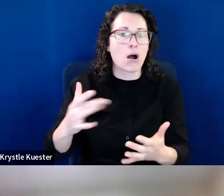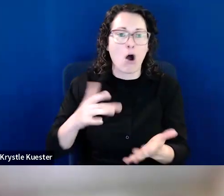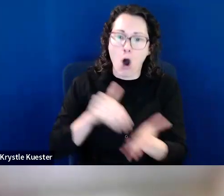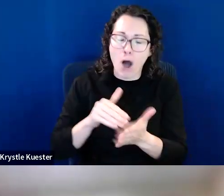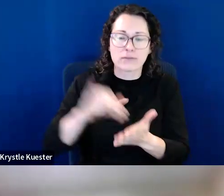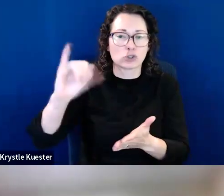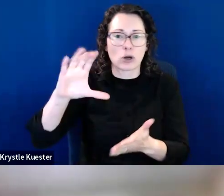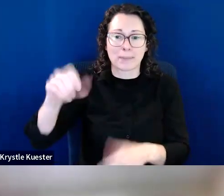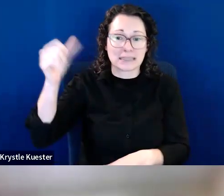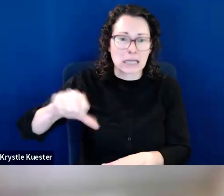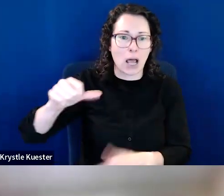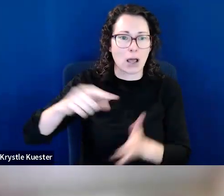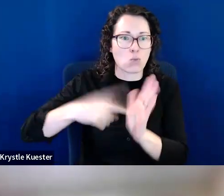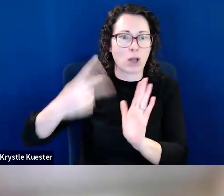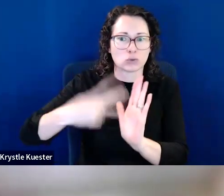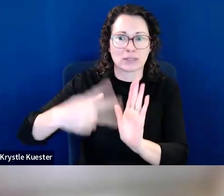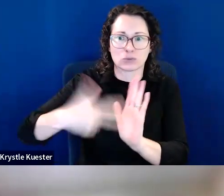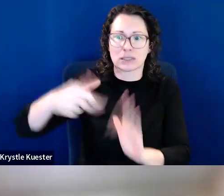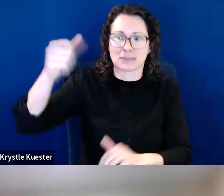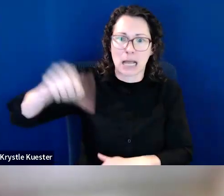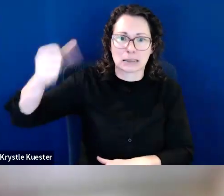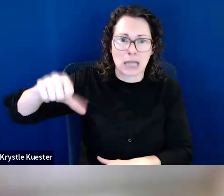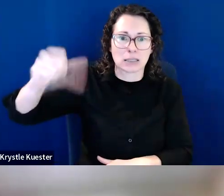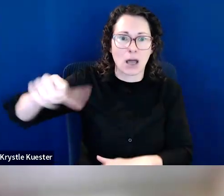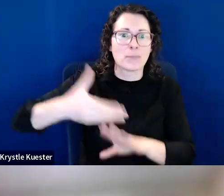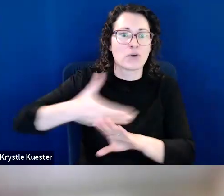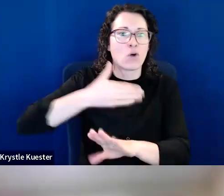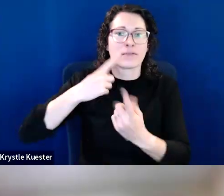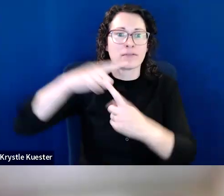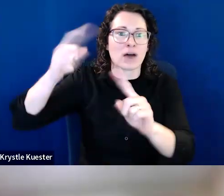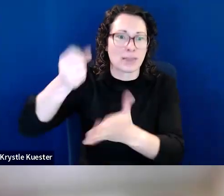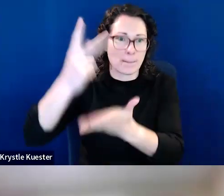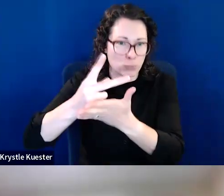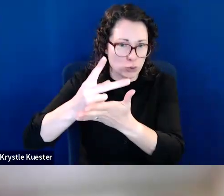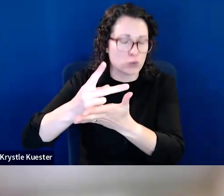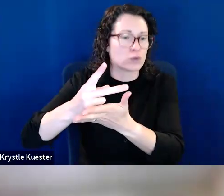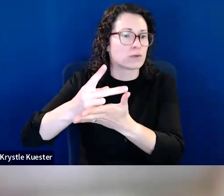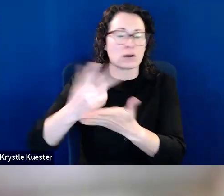two or three or four times before they're finally approved. And he said it's gotten